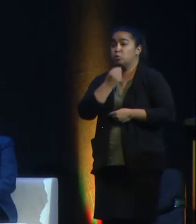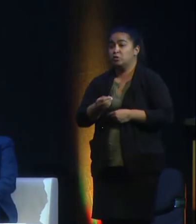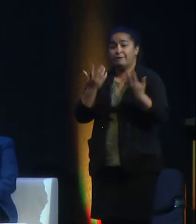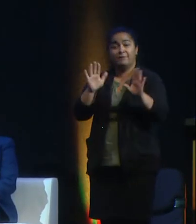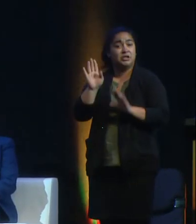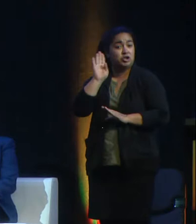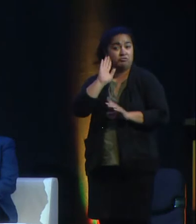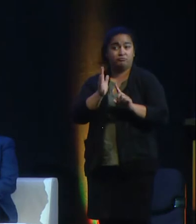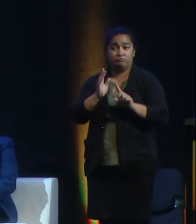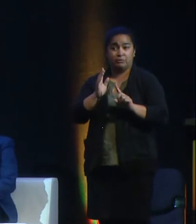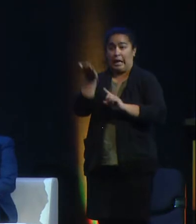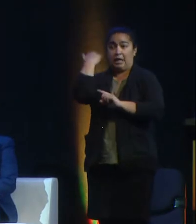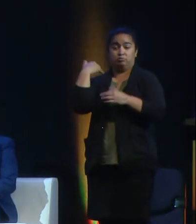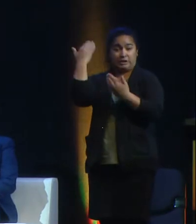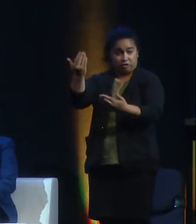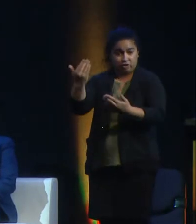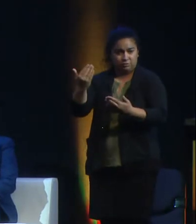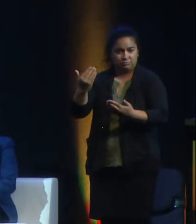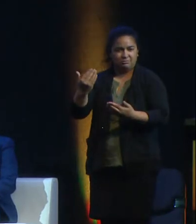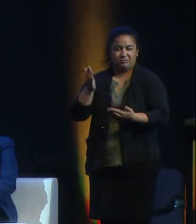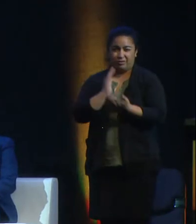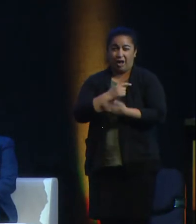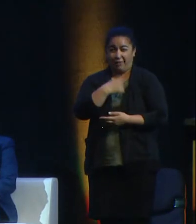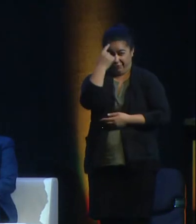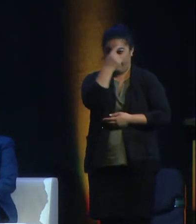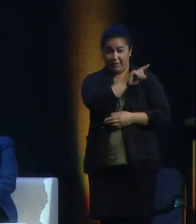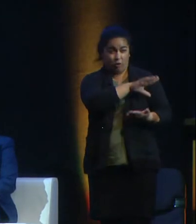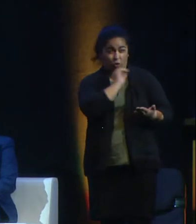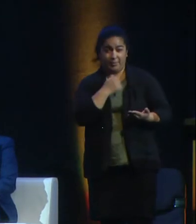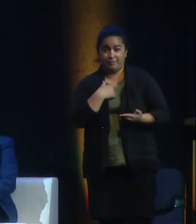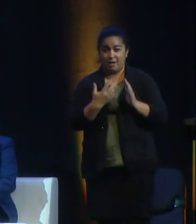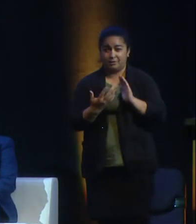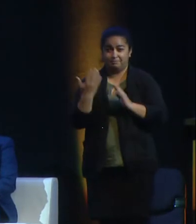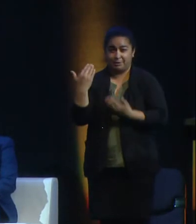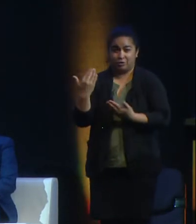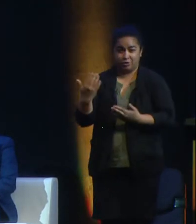the Camerons’, in fact I think they've nearly written my speech. You know water, it's really